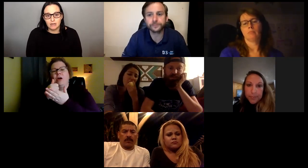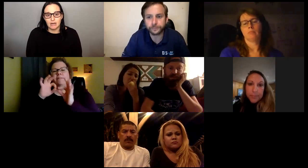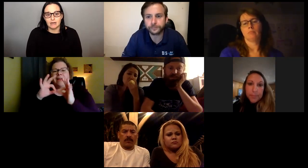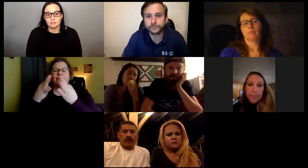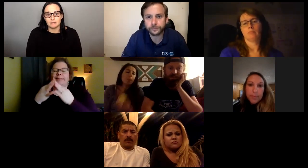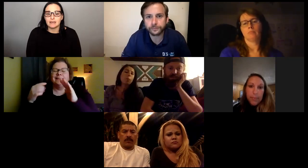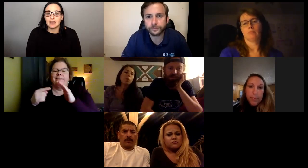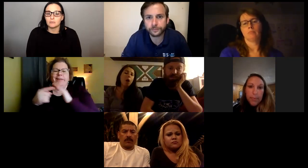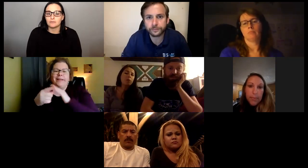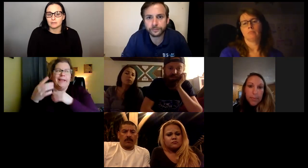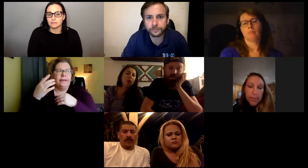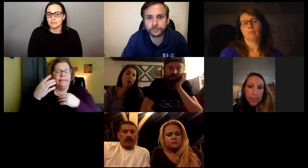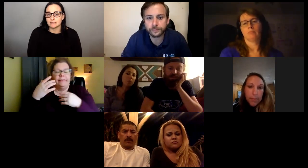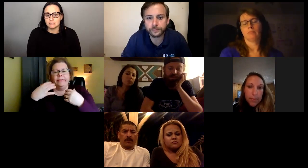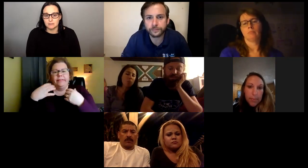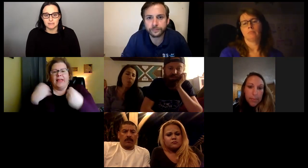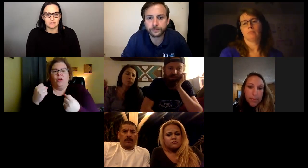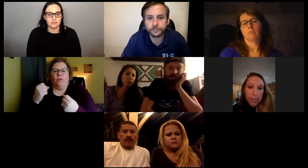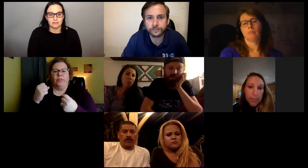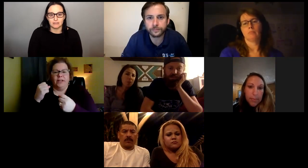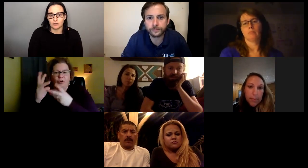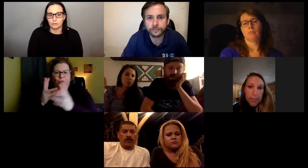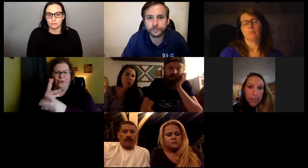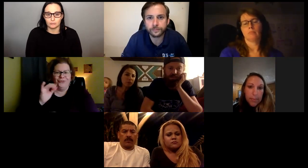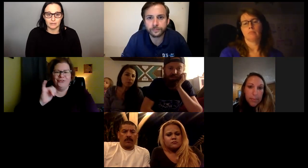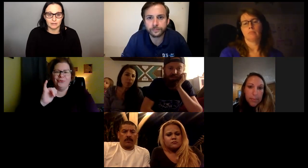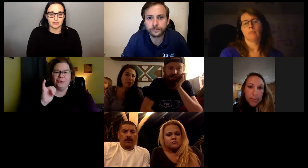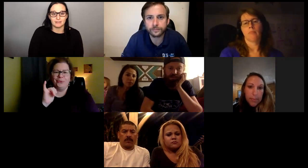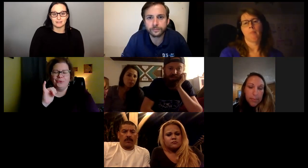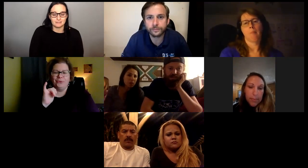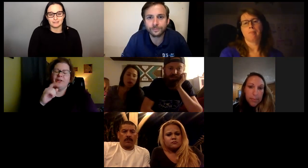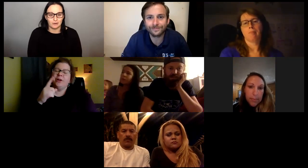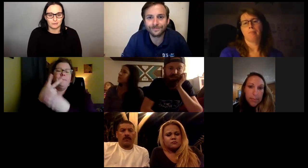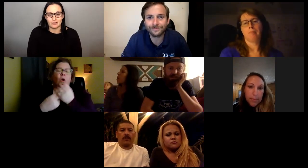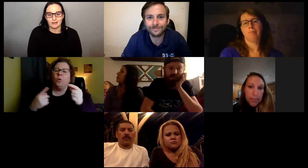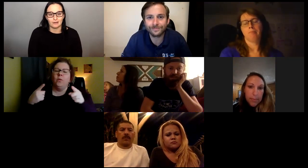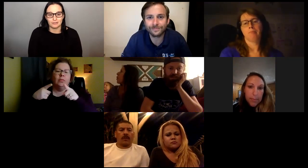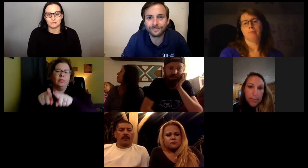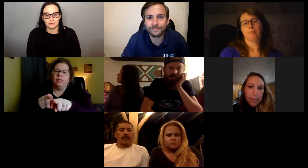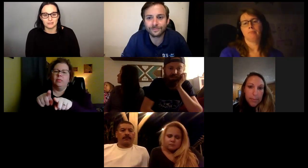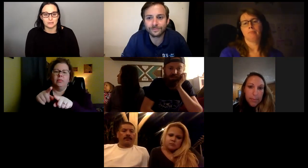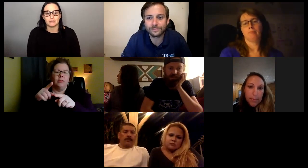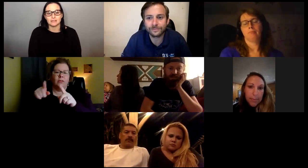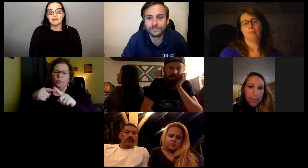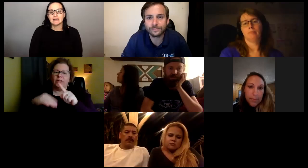um they help families specifically you know